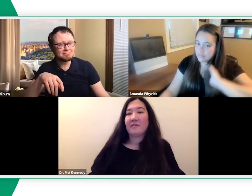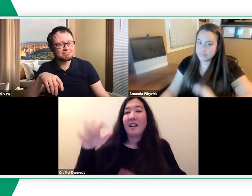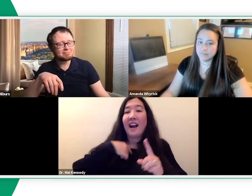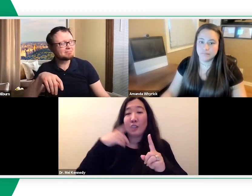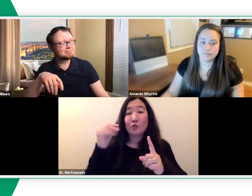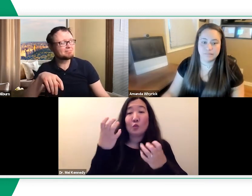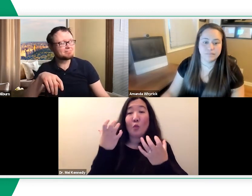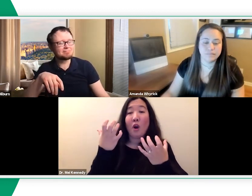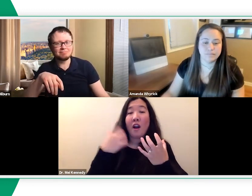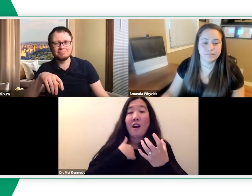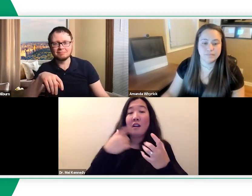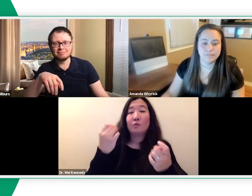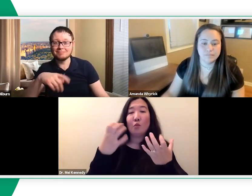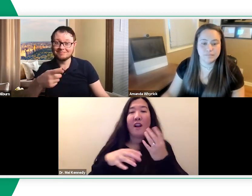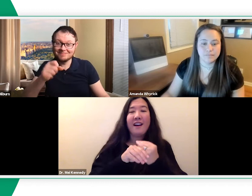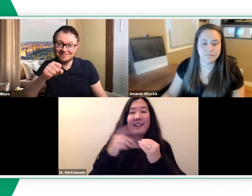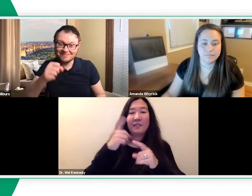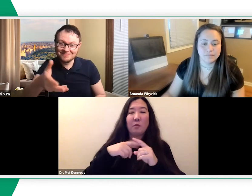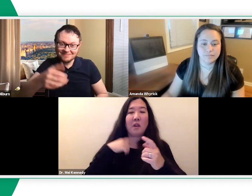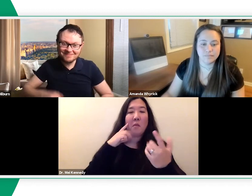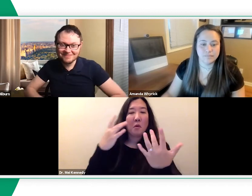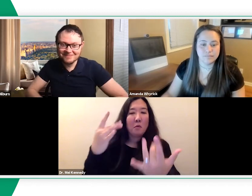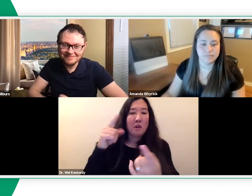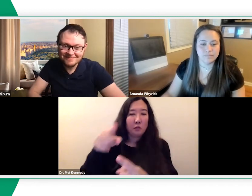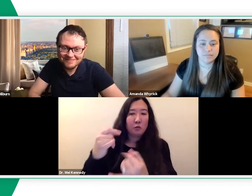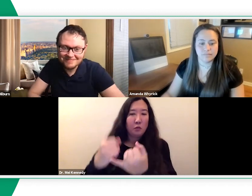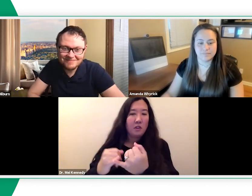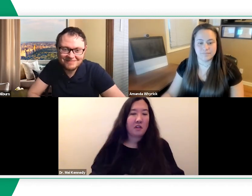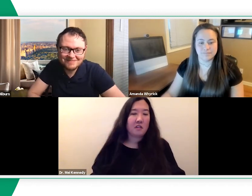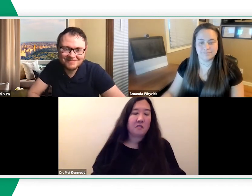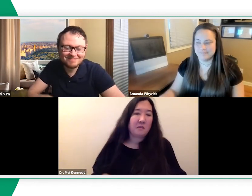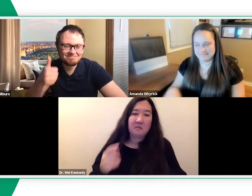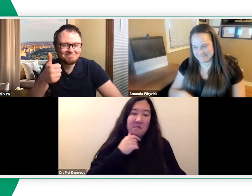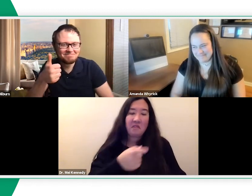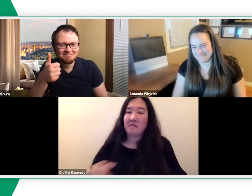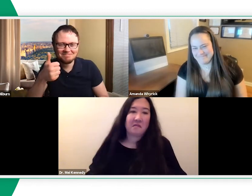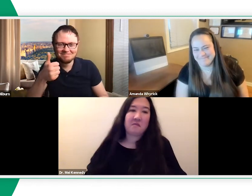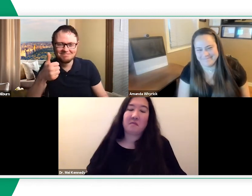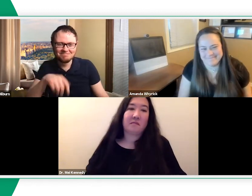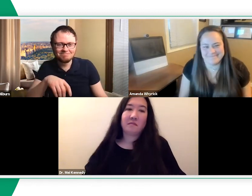Actually, I do want to add something, but I think I'll wait until the end. >>BRIAN MILBURN: Fair.